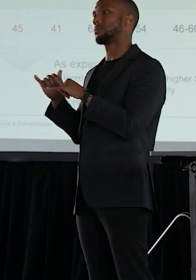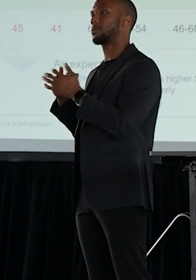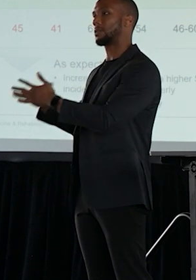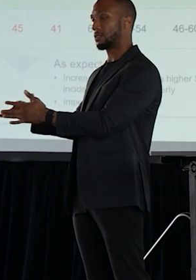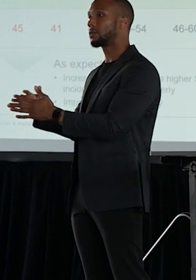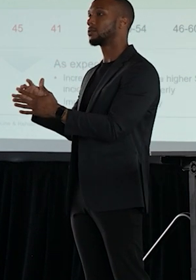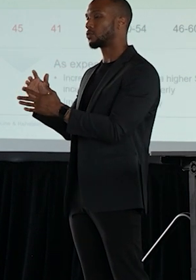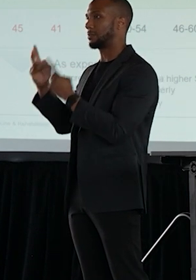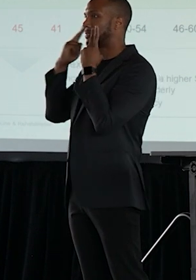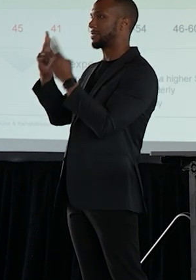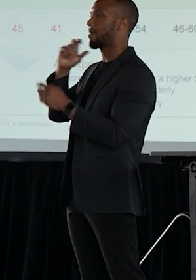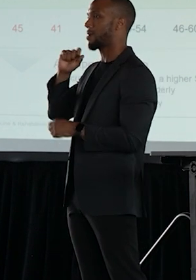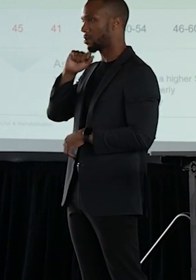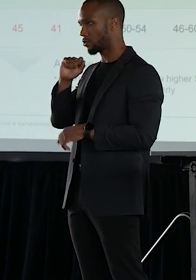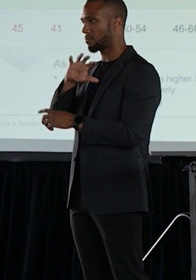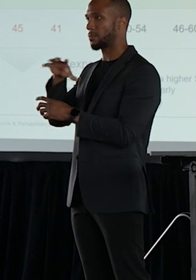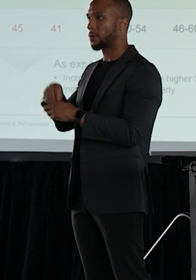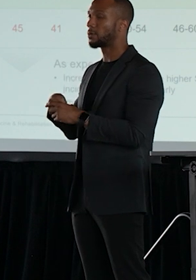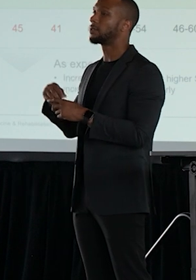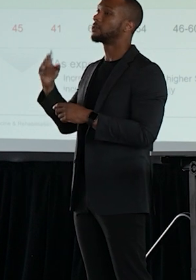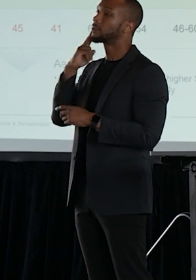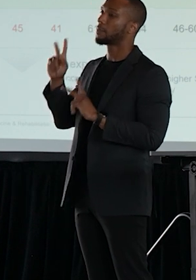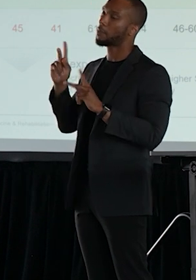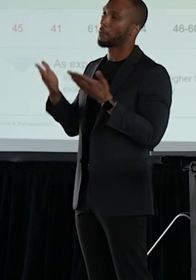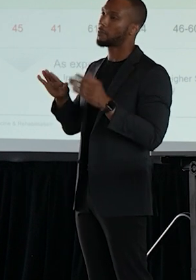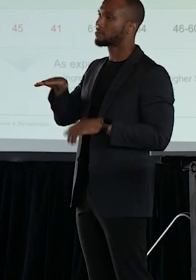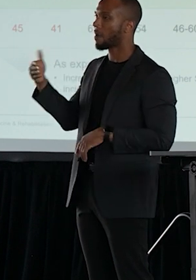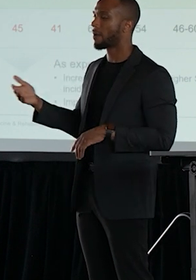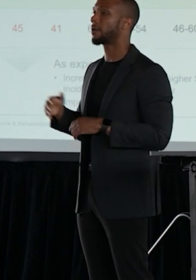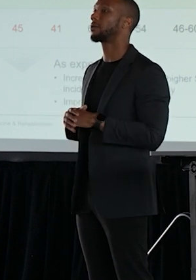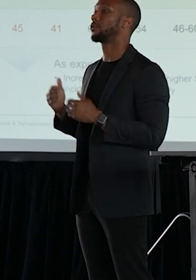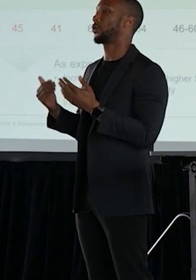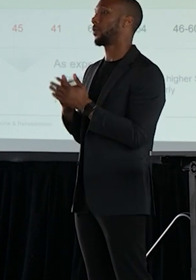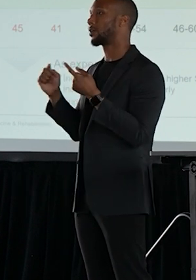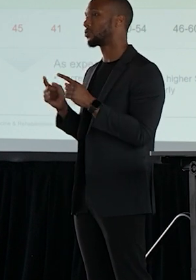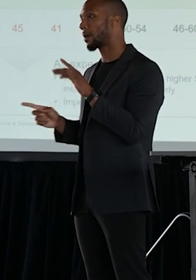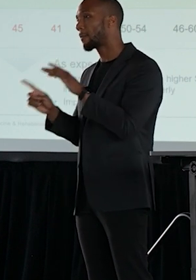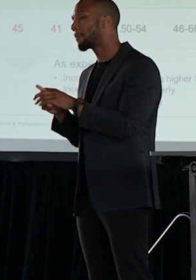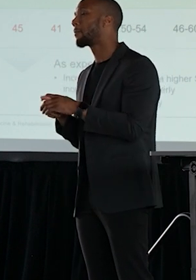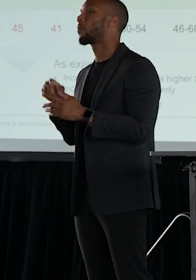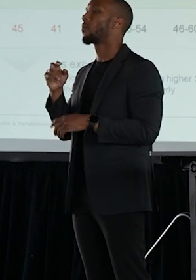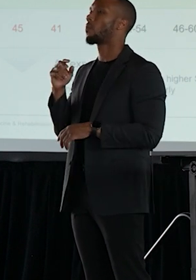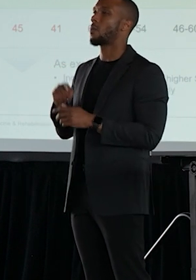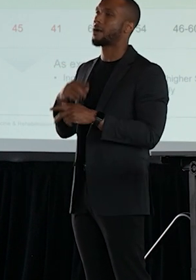see it's aging, right? You know, you can see people may die. You know, new injury come in, what kind of balance you see there,